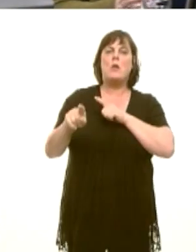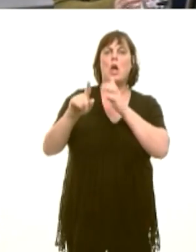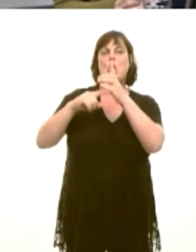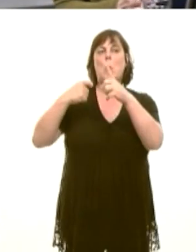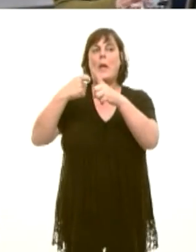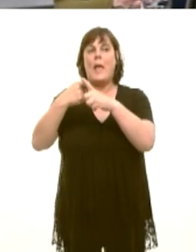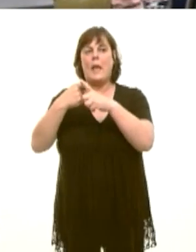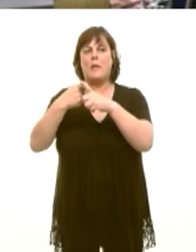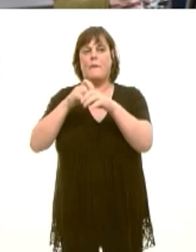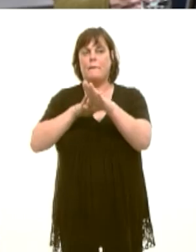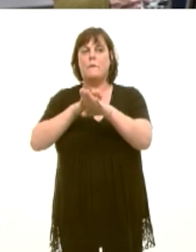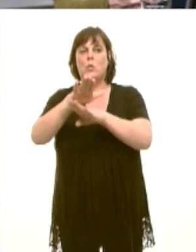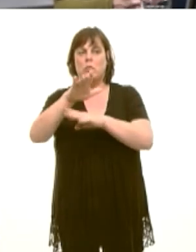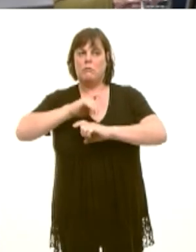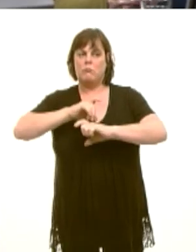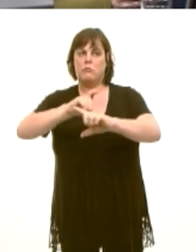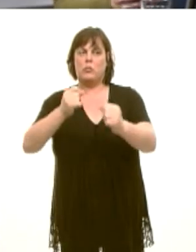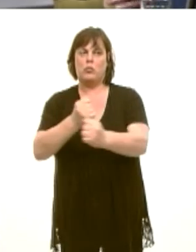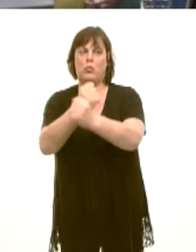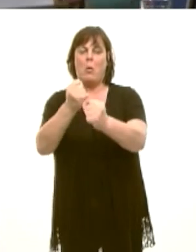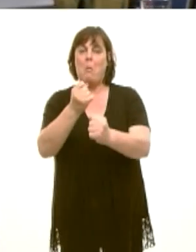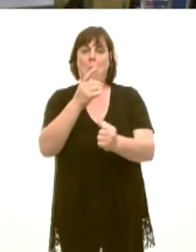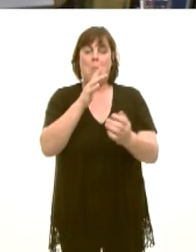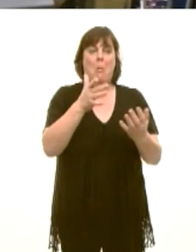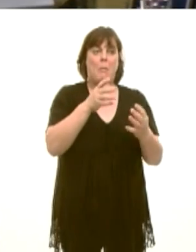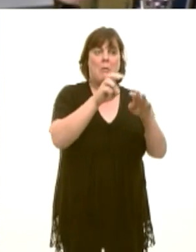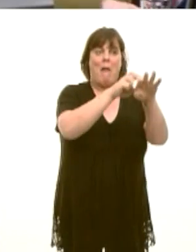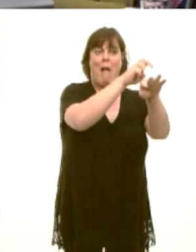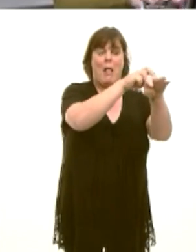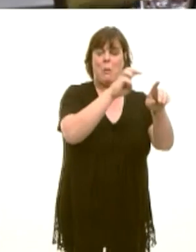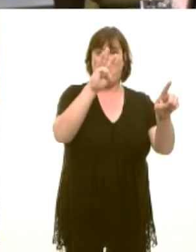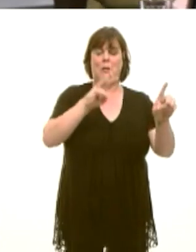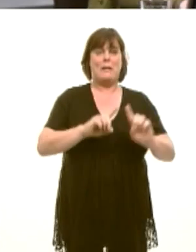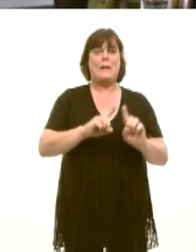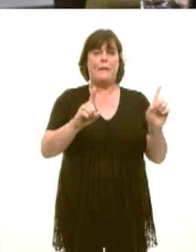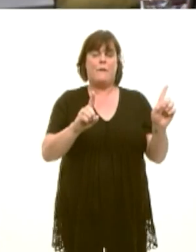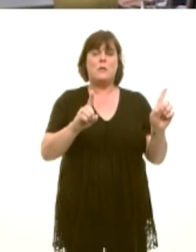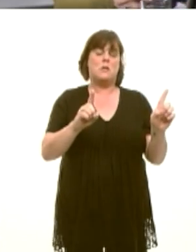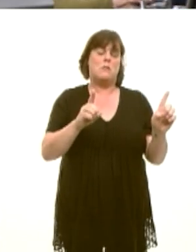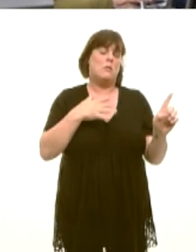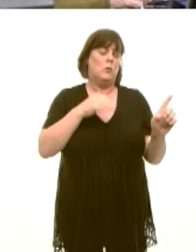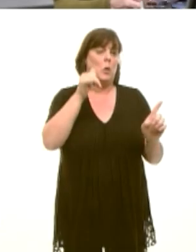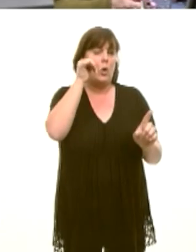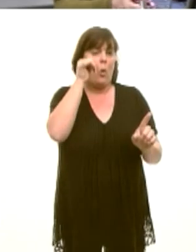The situation in Northern Ireland is different to Walesówe all know that, as one who has